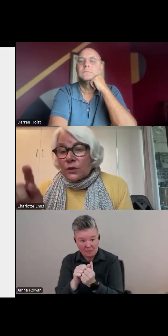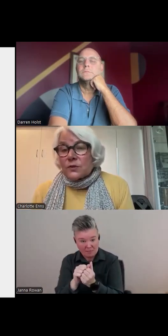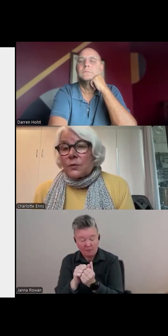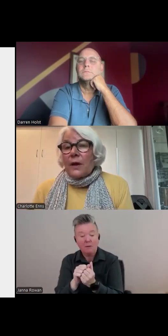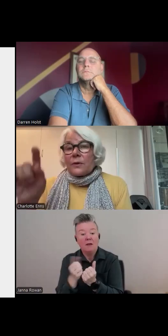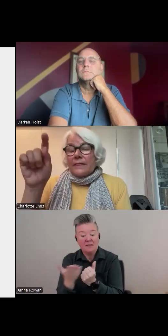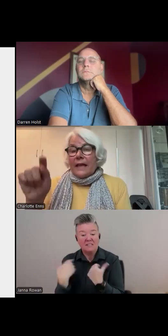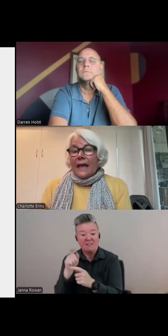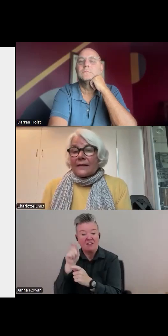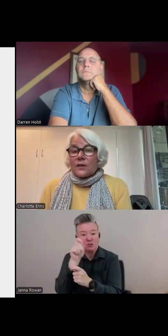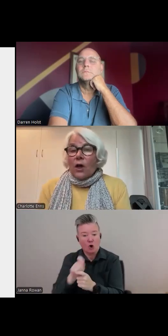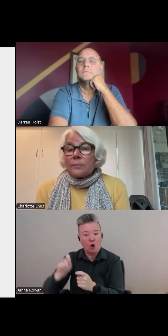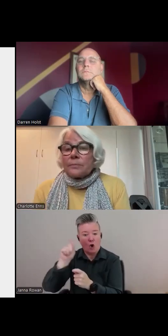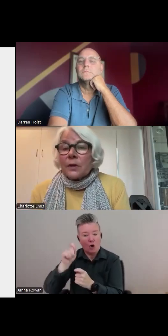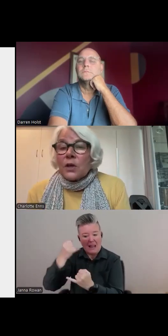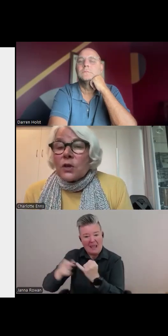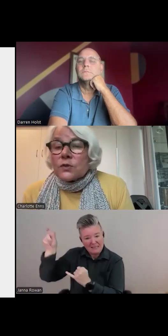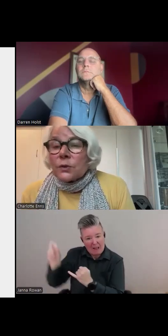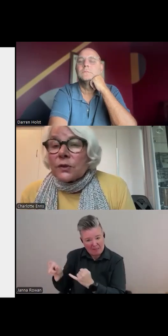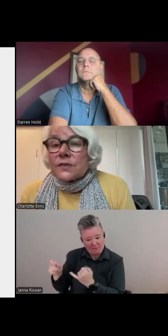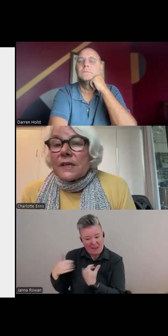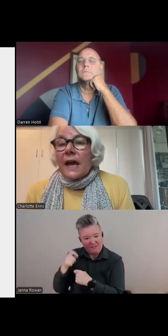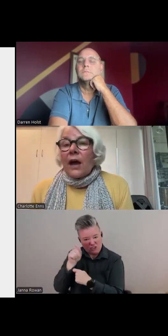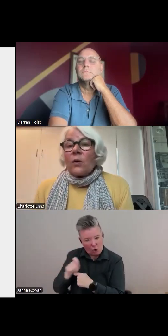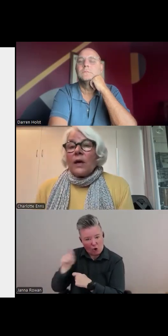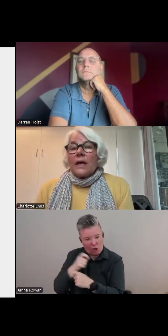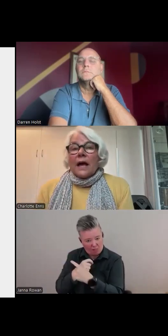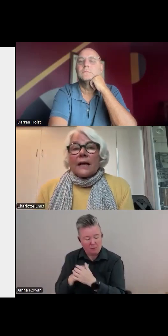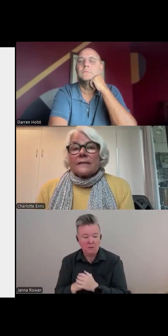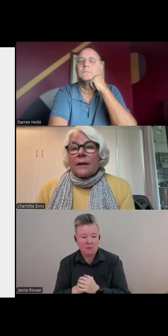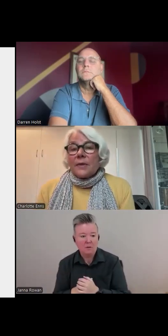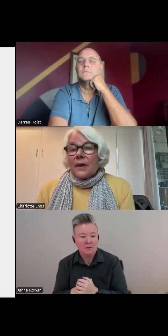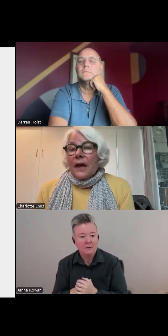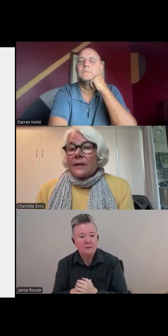the items that have circles around them in that last column. So you'll see how